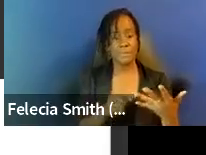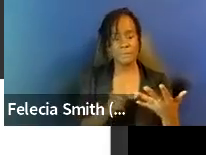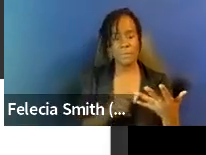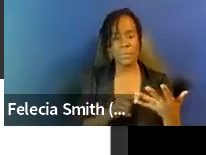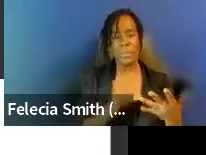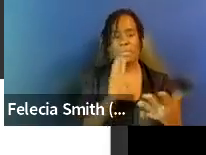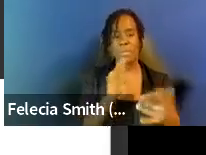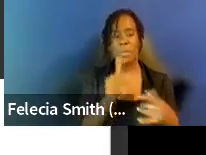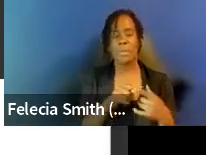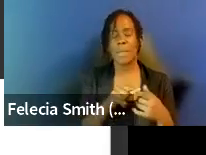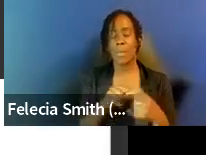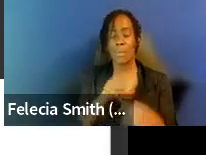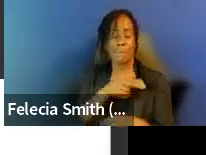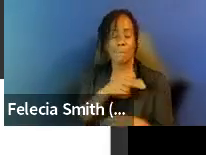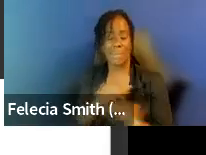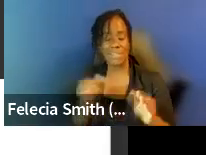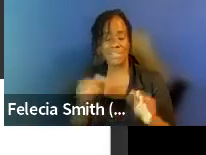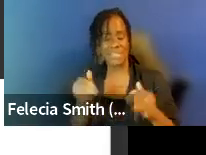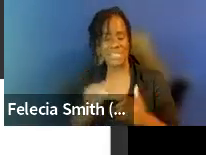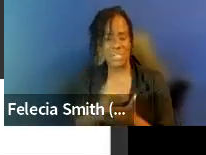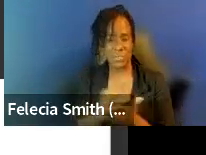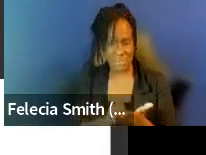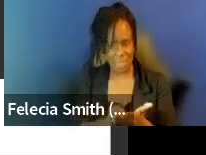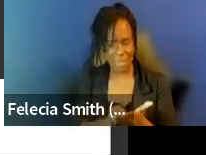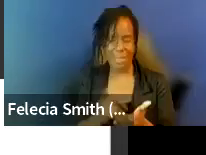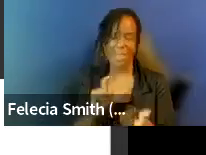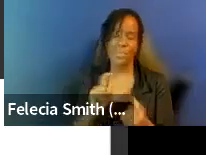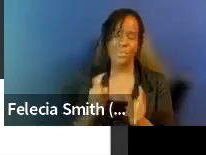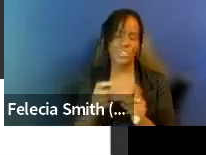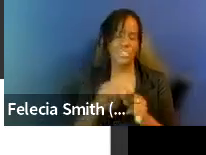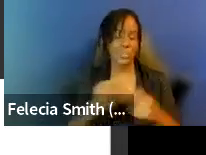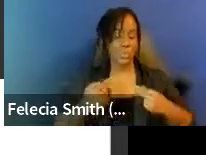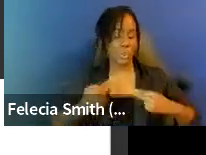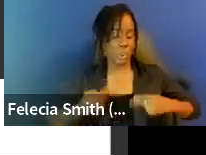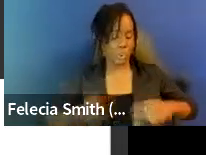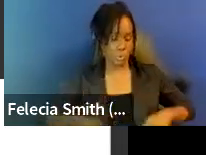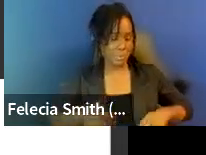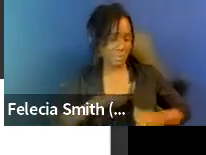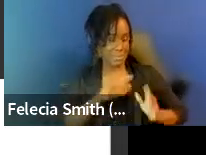reimbursement. And also the confidential shares of private information and in particular they discussed this in the context of HIPAA flexibilities